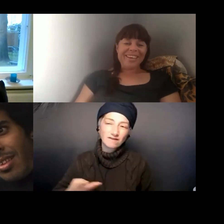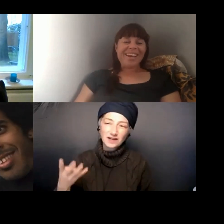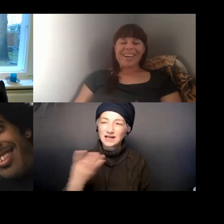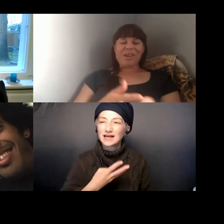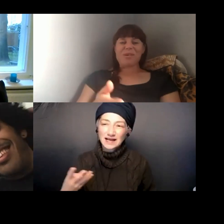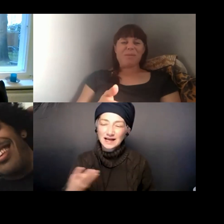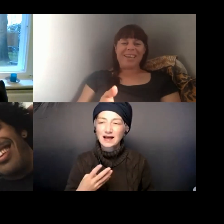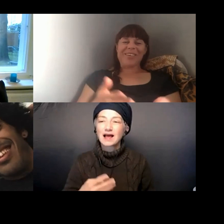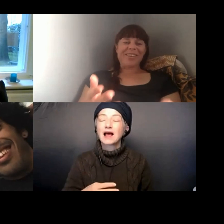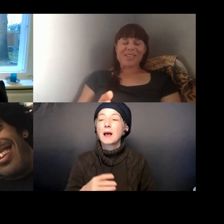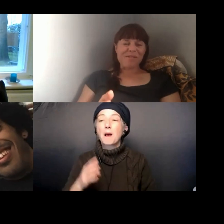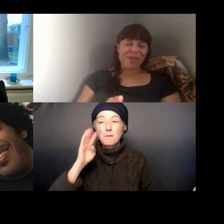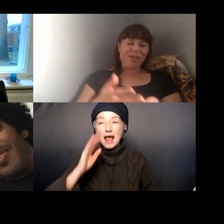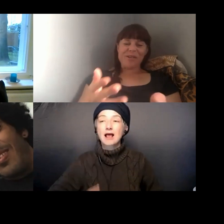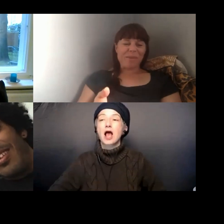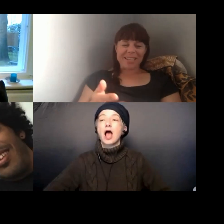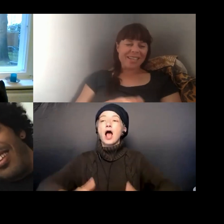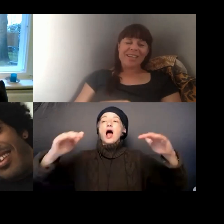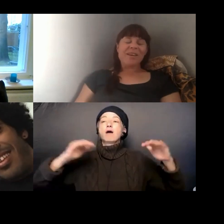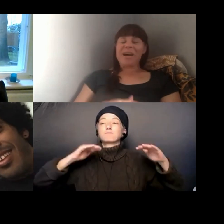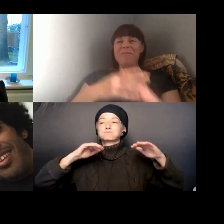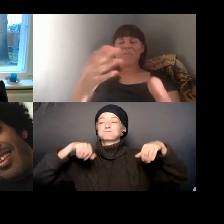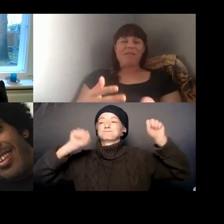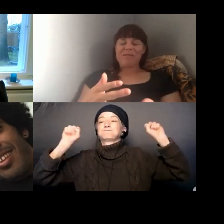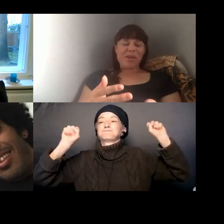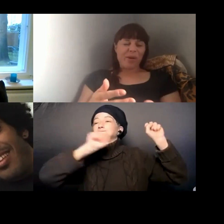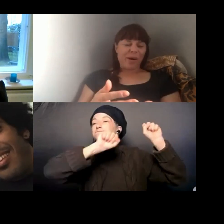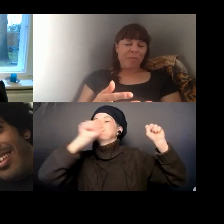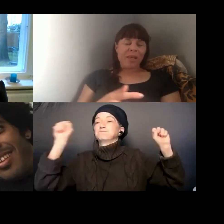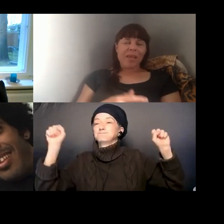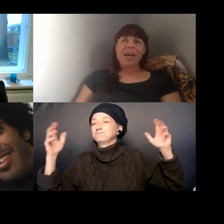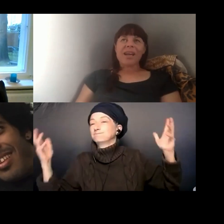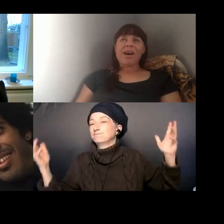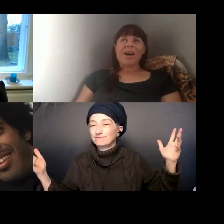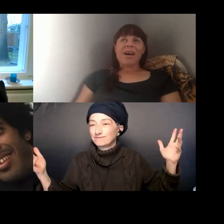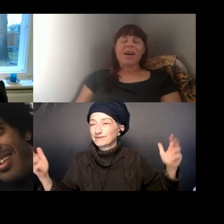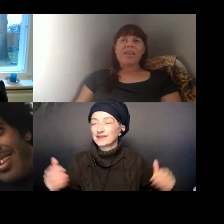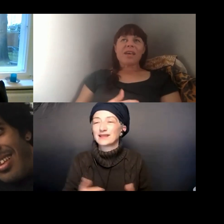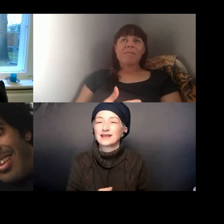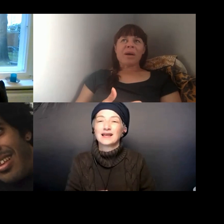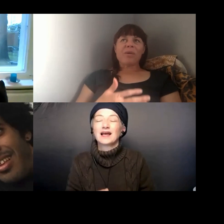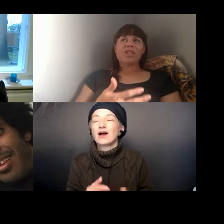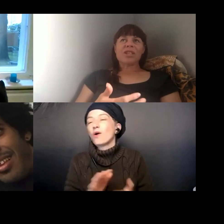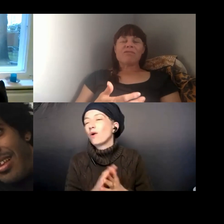and you would be on a sofa or in bed wherever you are. I think my question is really around...